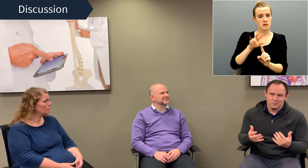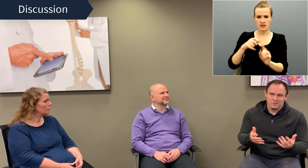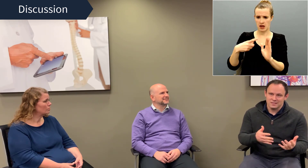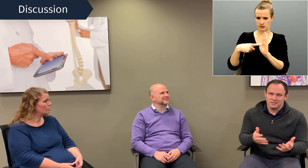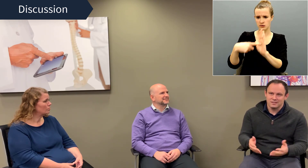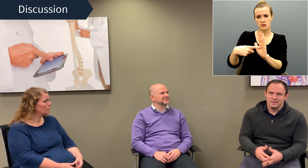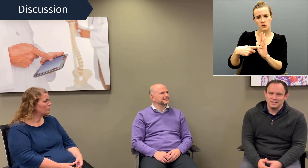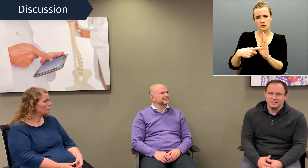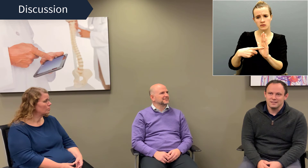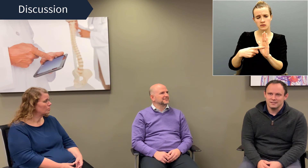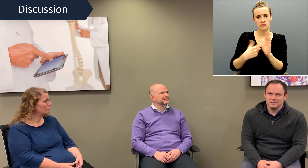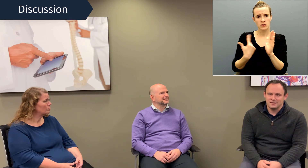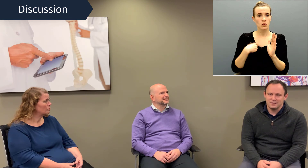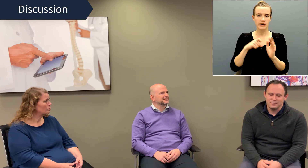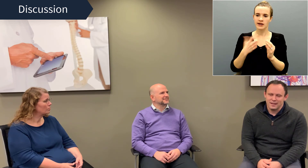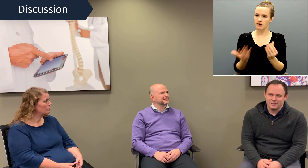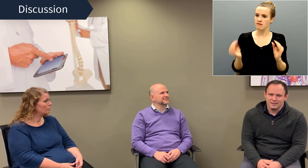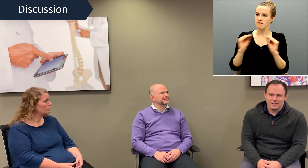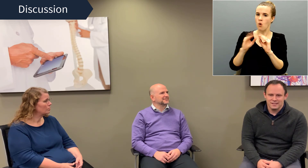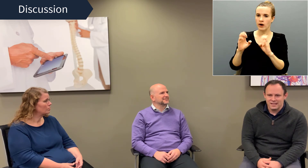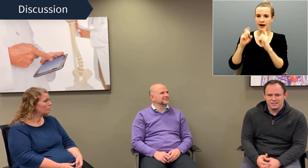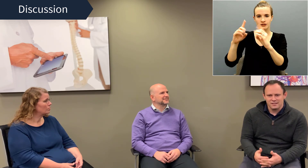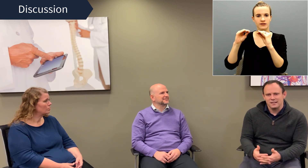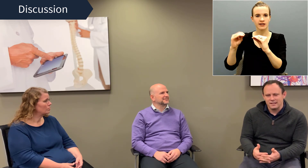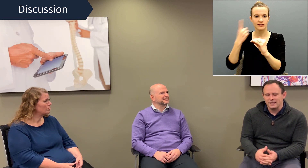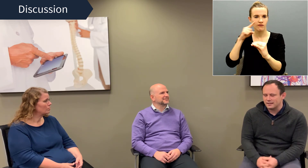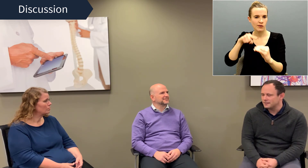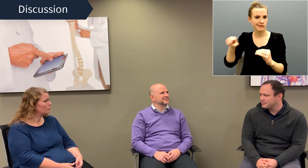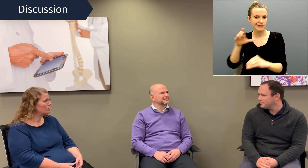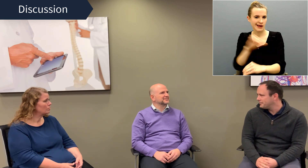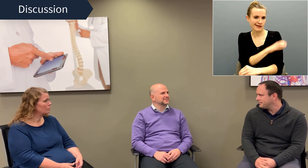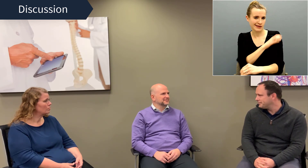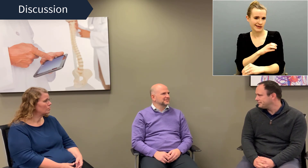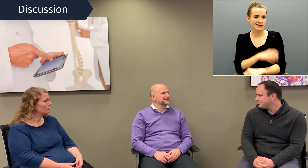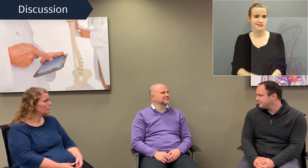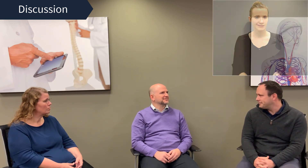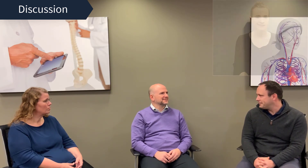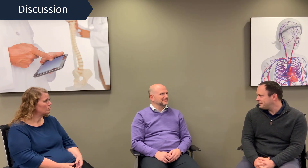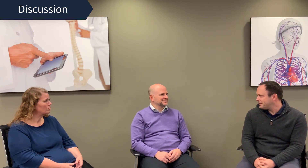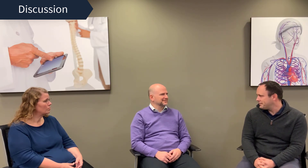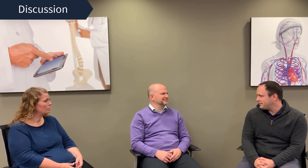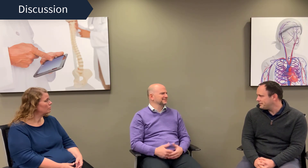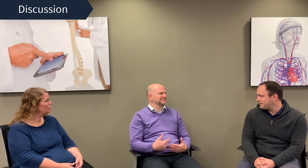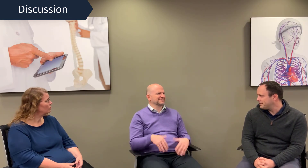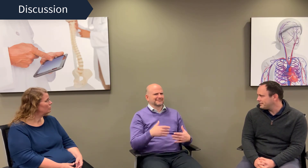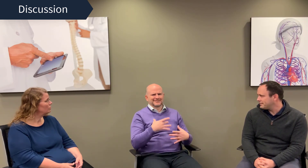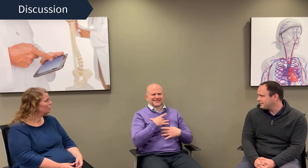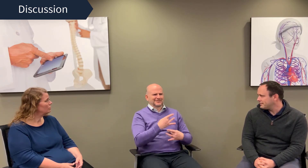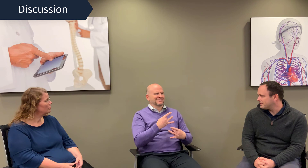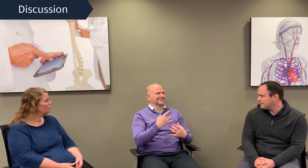towards the need to do that education in the clinic.